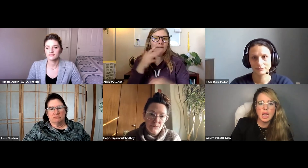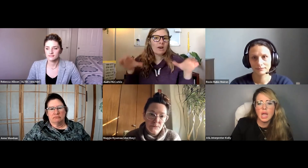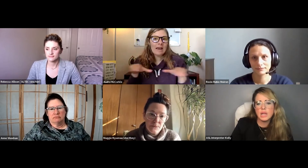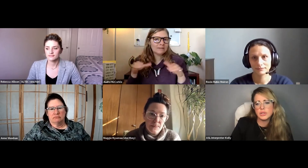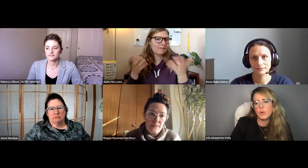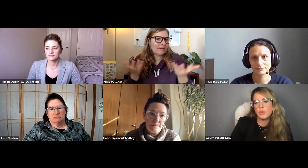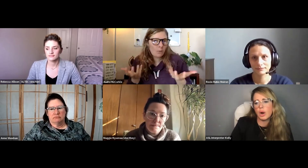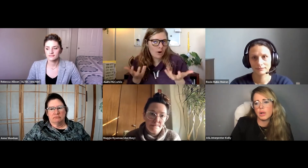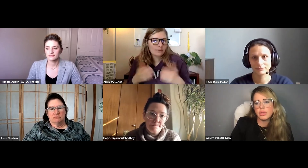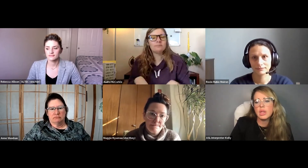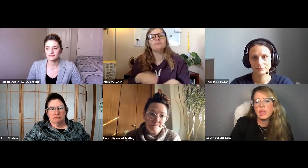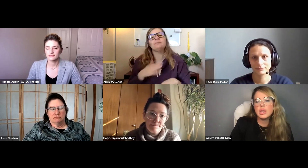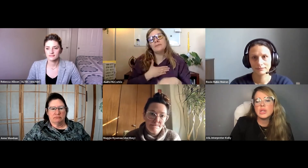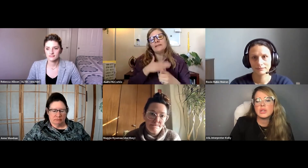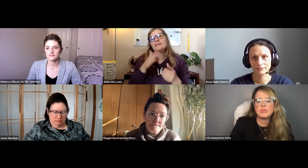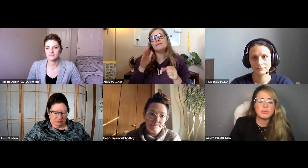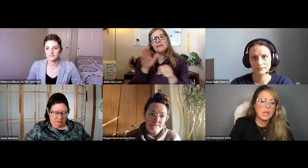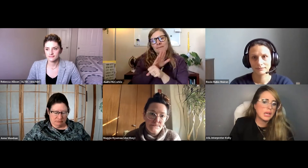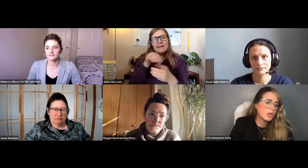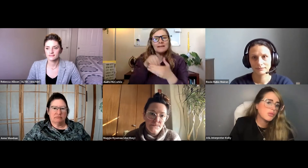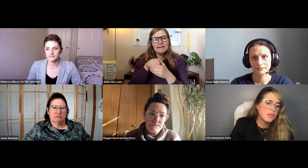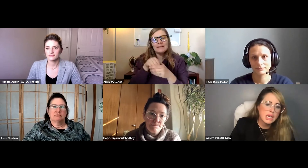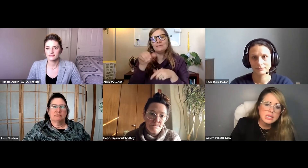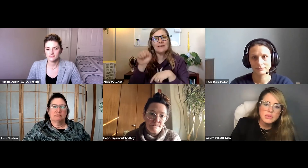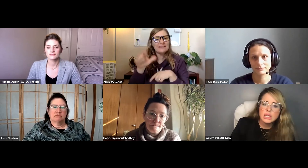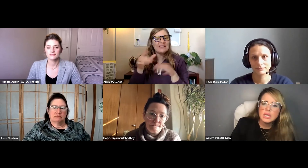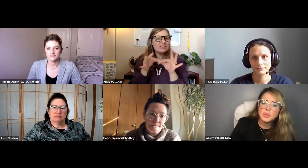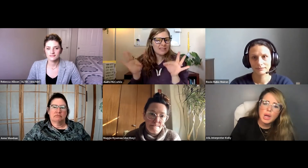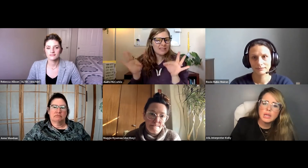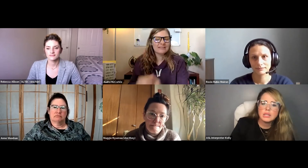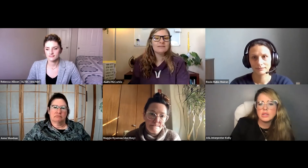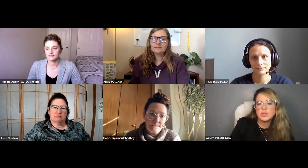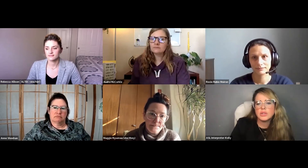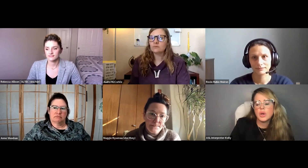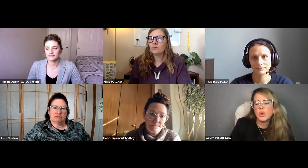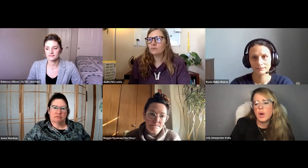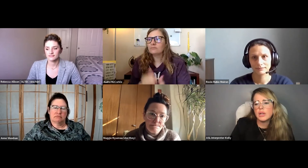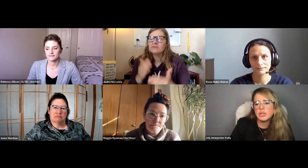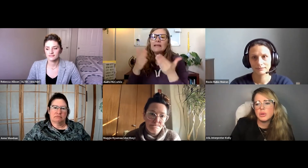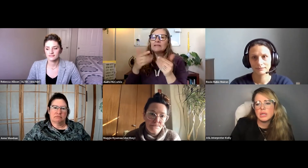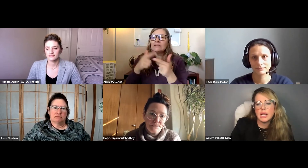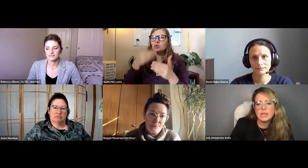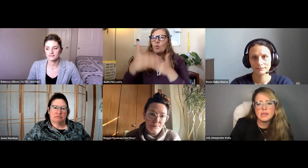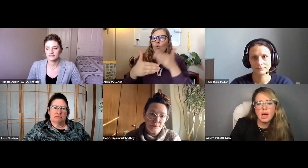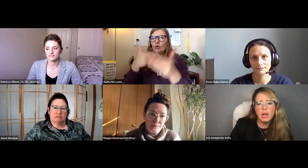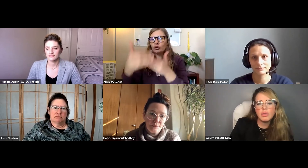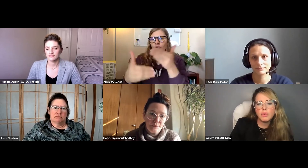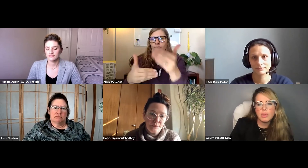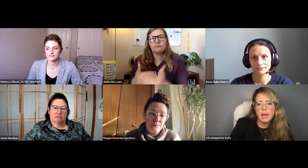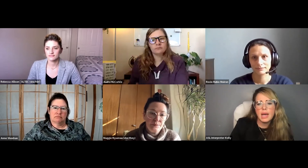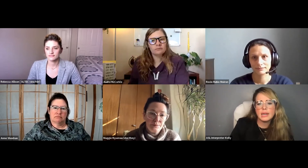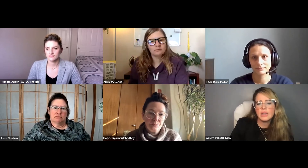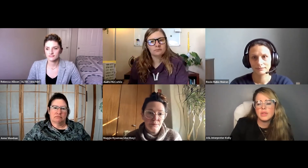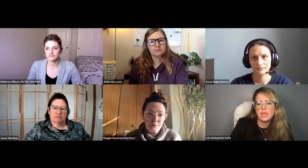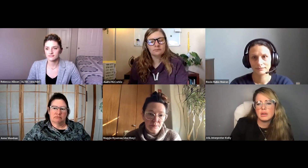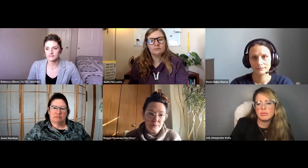and so forth. Like "Your favorite activity is what?" and so I do it in ASL format and then